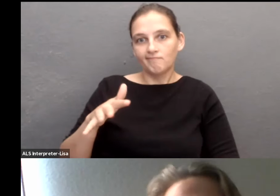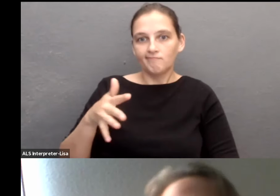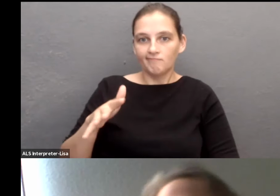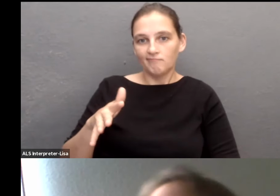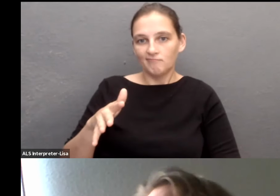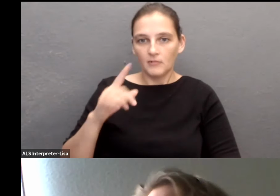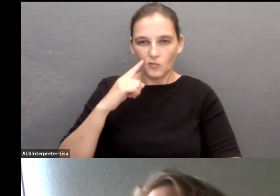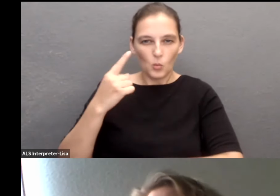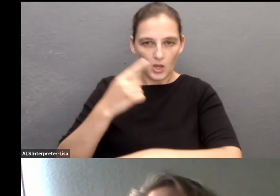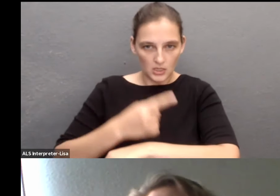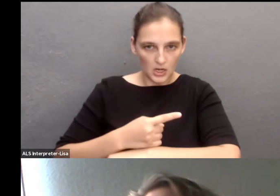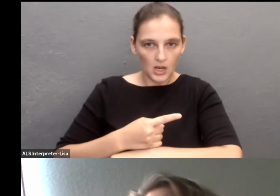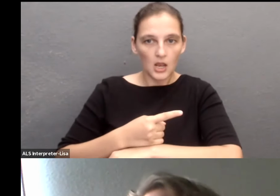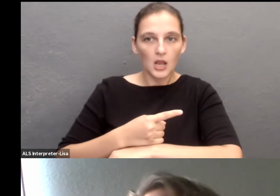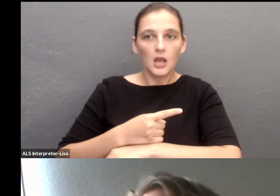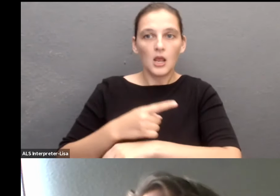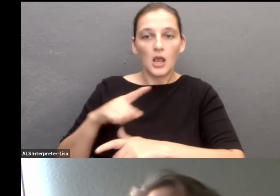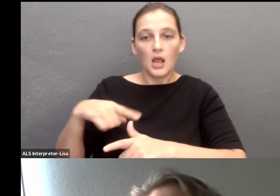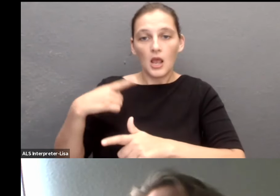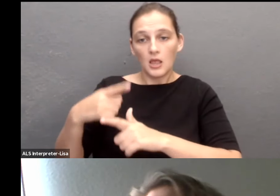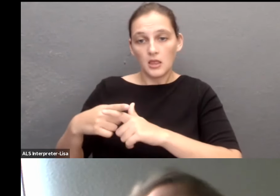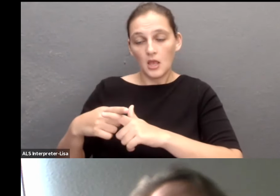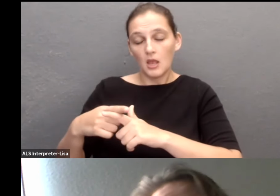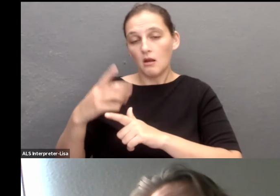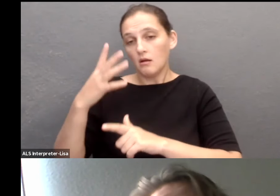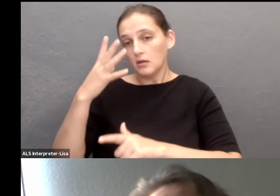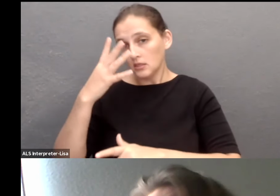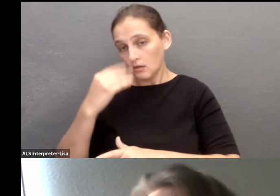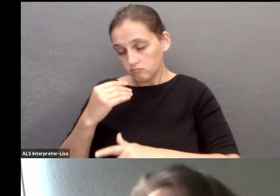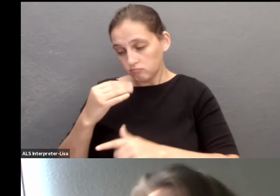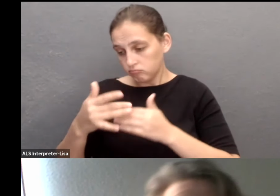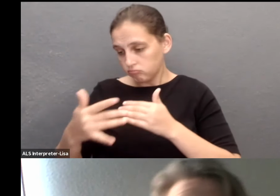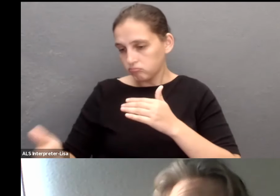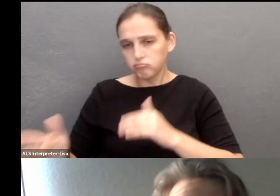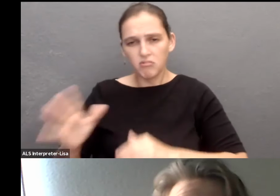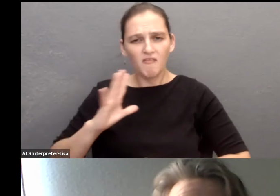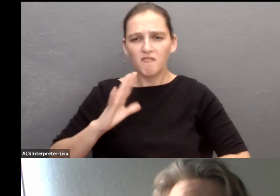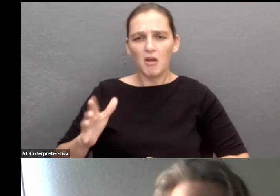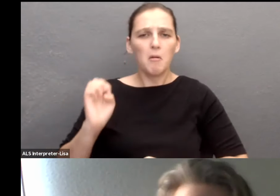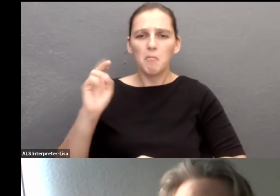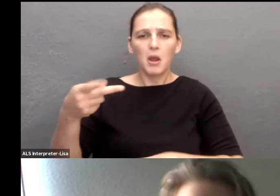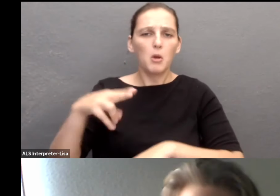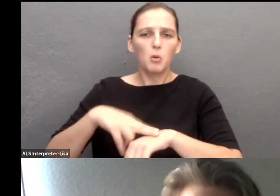and then, once he had a good sleep, he was fine and back to doing normal things.